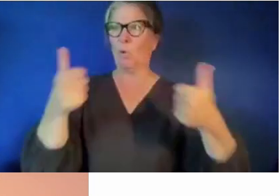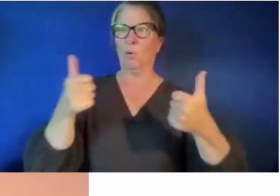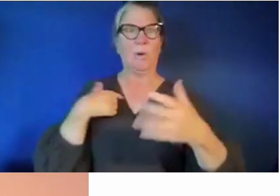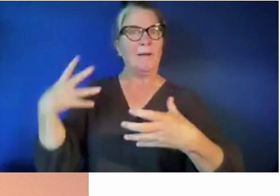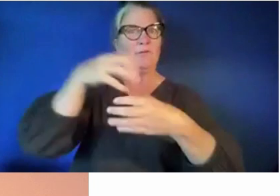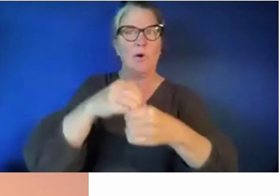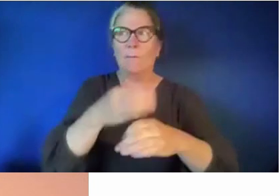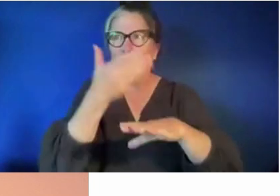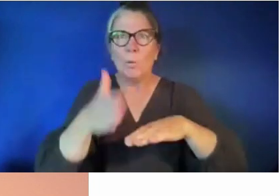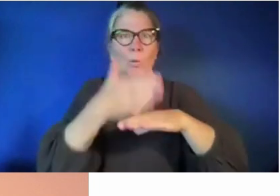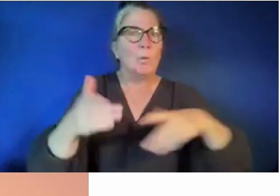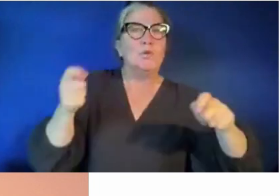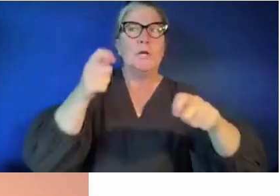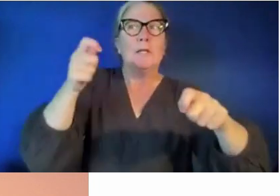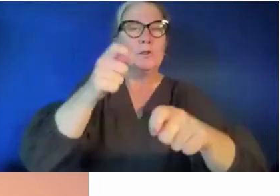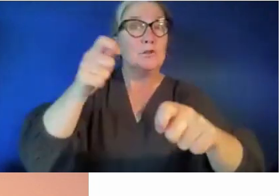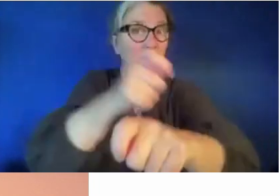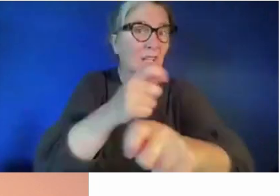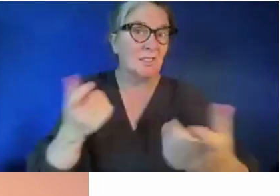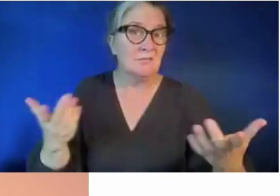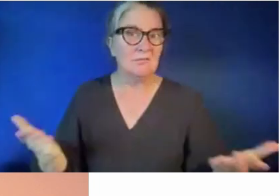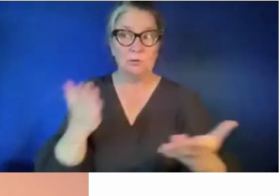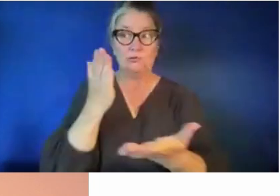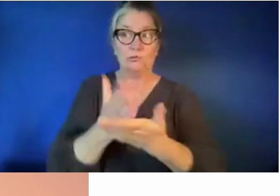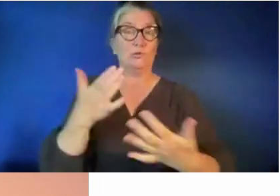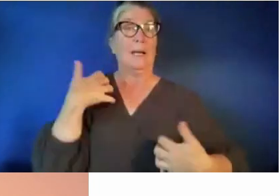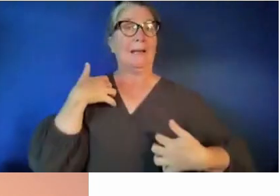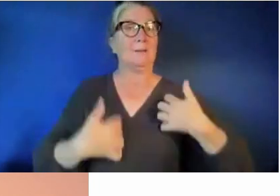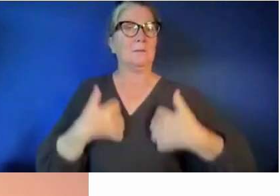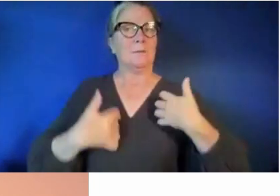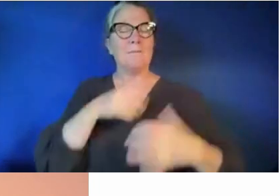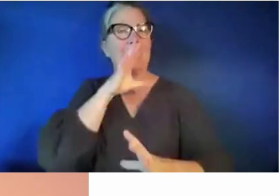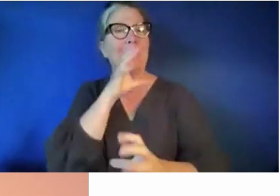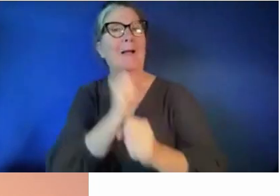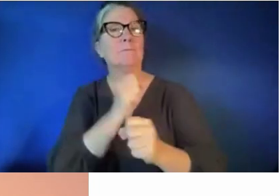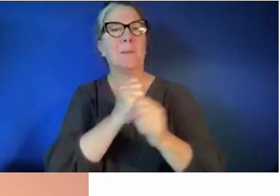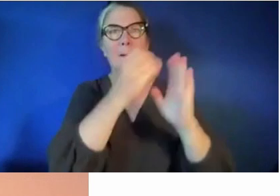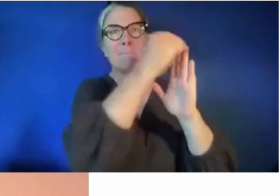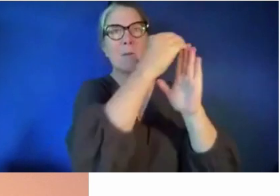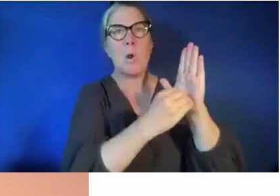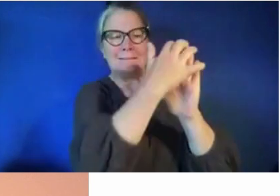as well as an exciting time in broader public policy and government terms. I'd encourage all of you